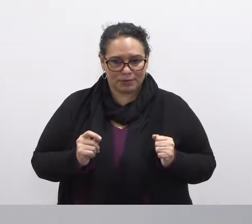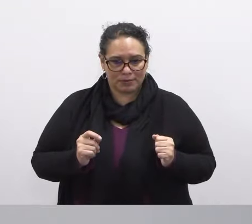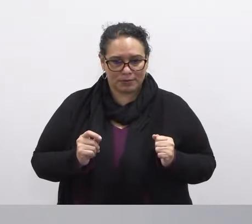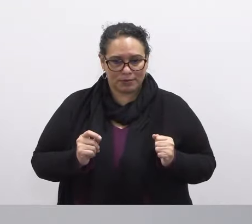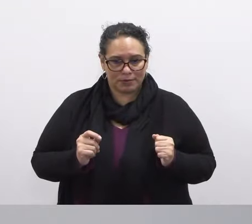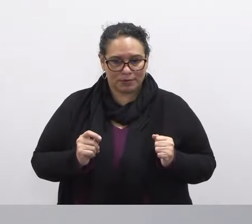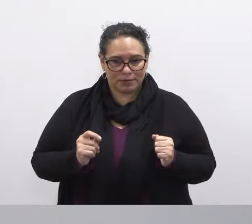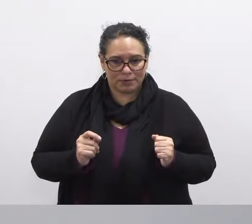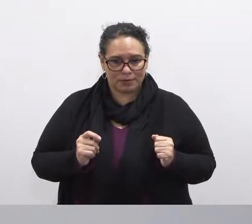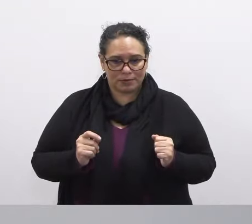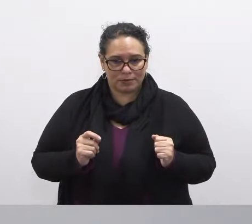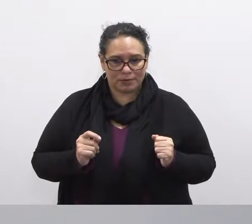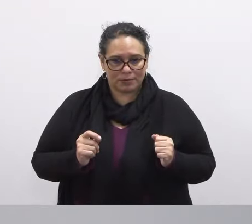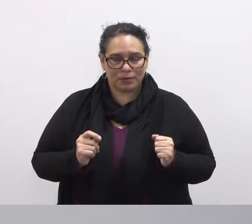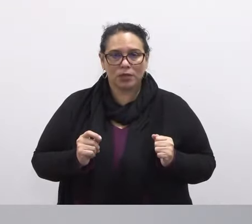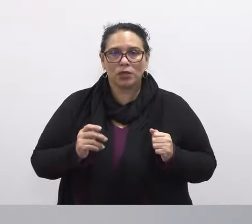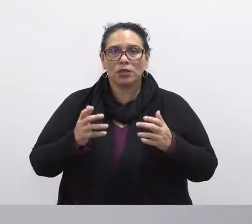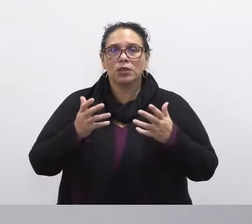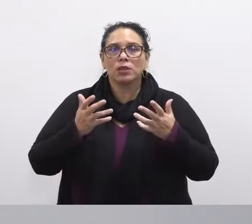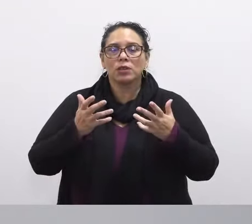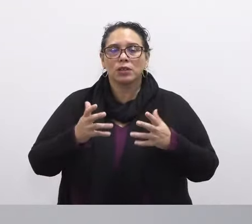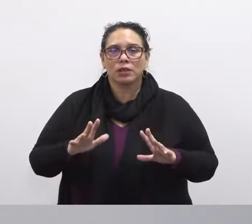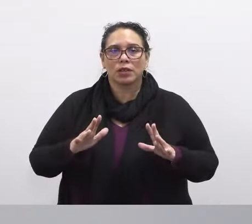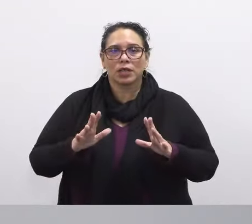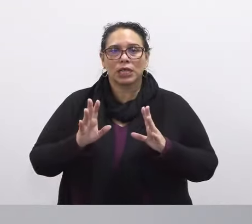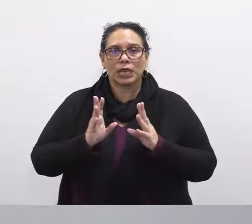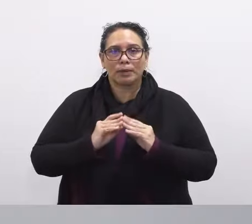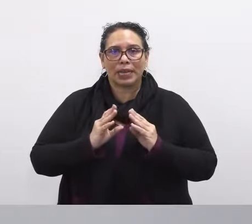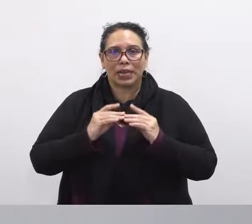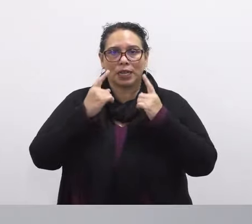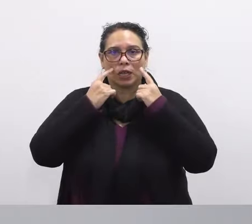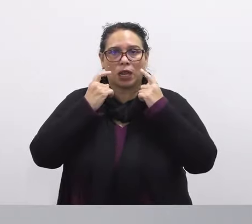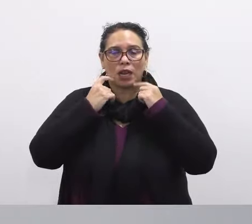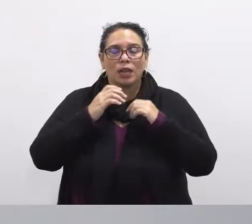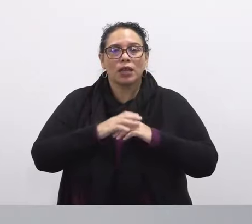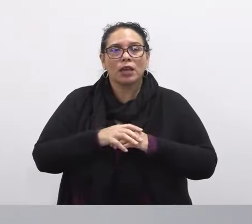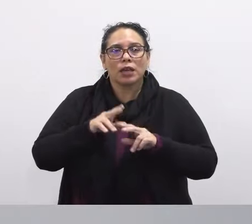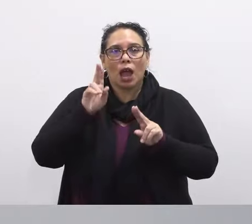during this meeting in honor of Tony Tor DeRisi,